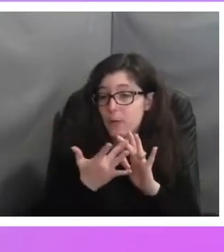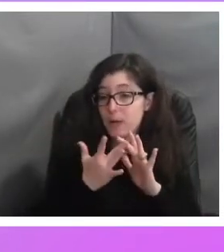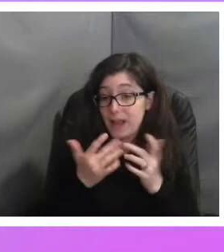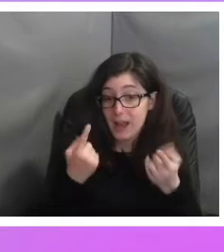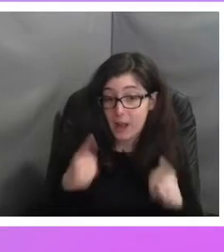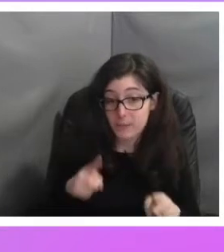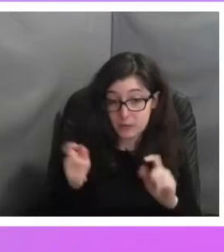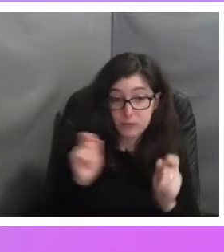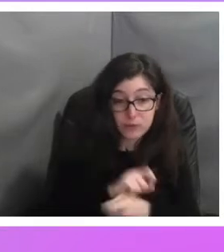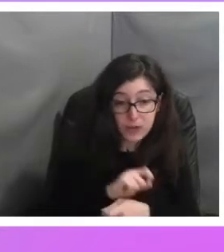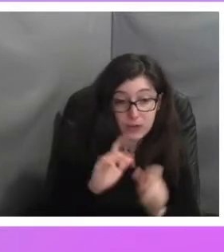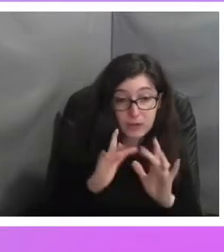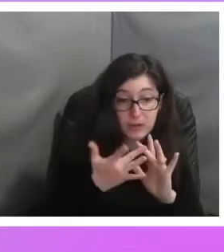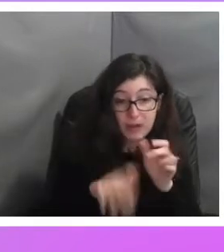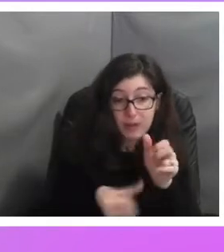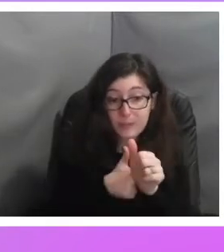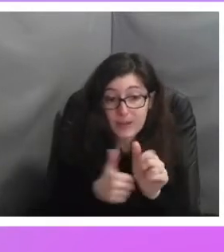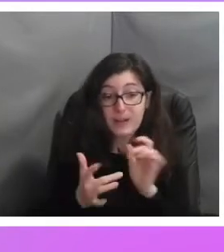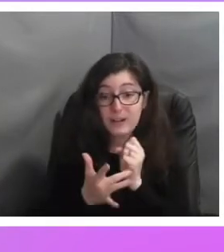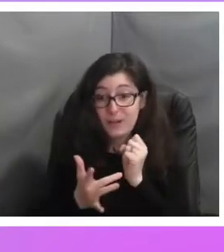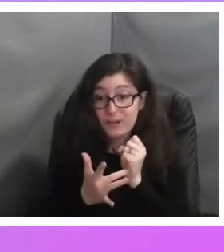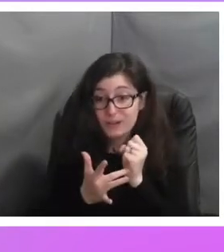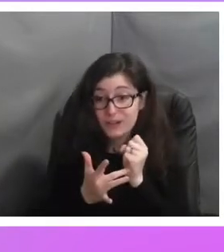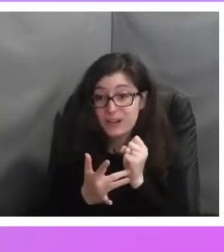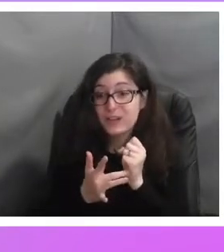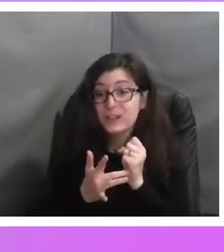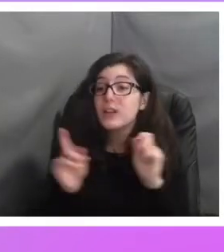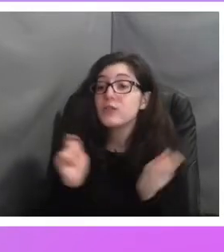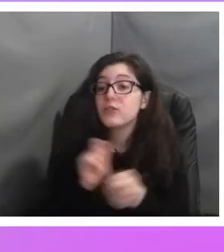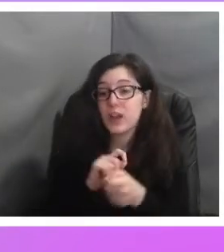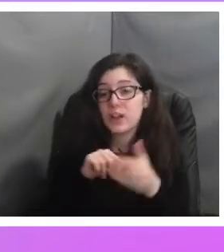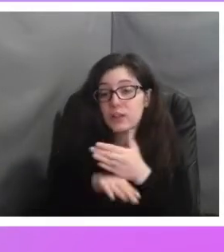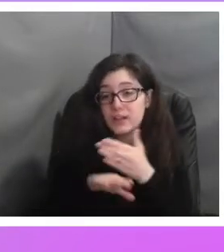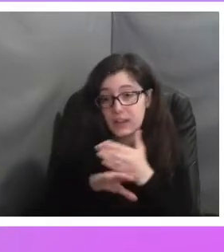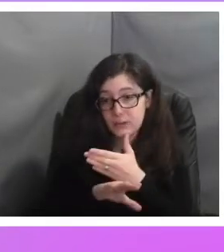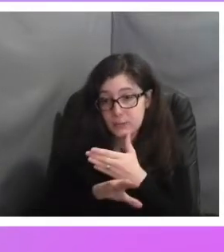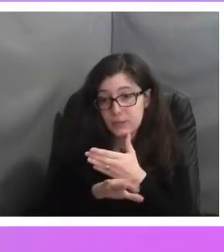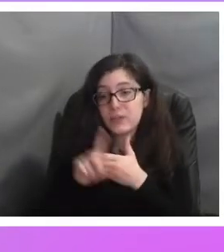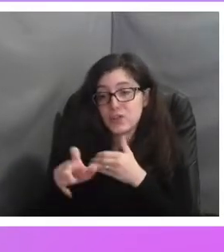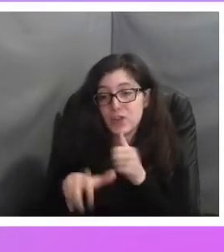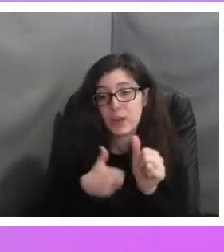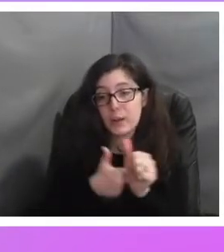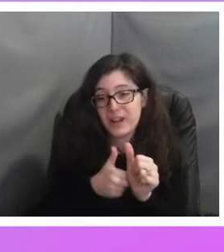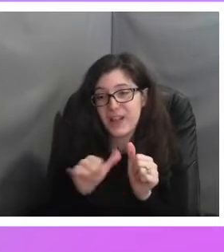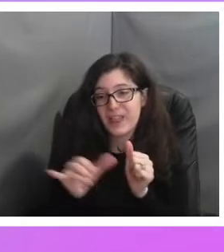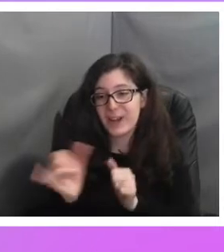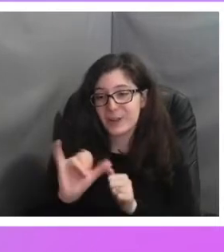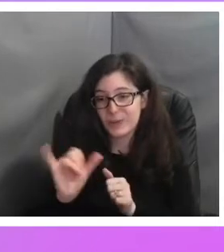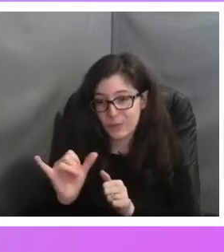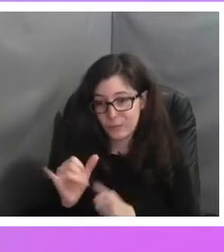or update your technology, you're changing its accessibility and should be updating that accessibility.